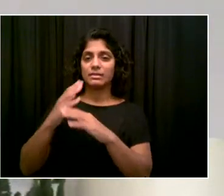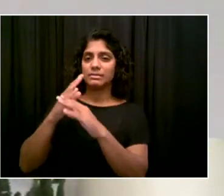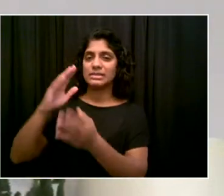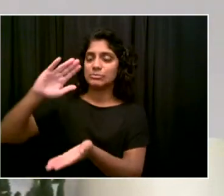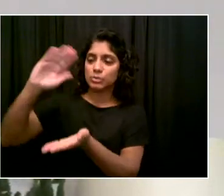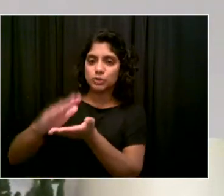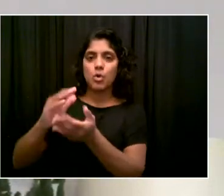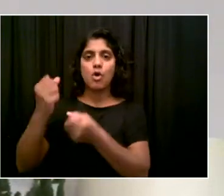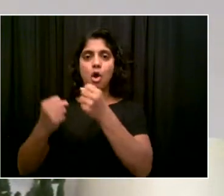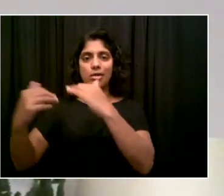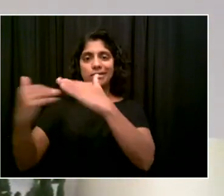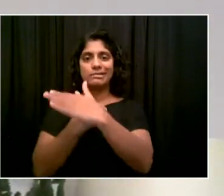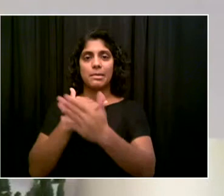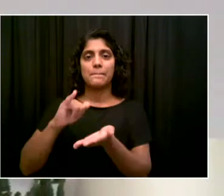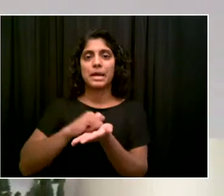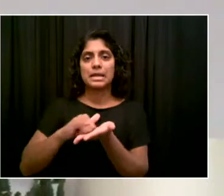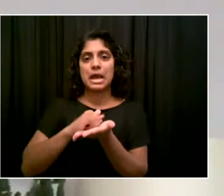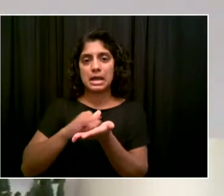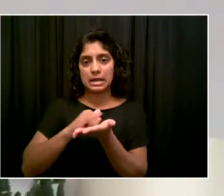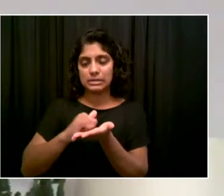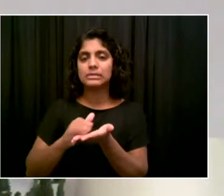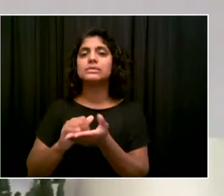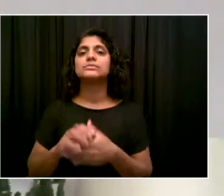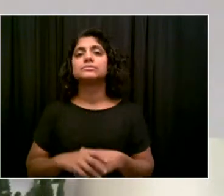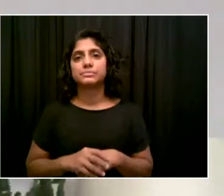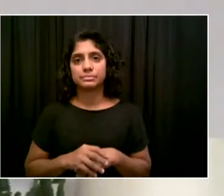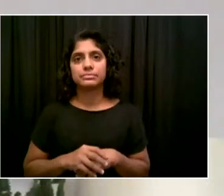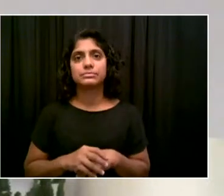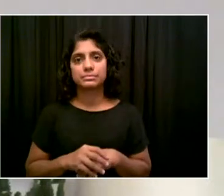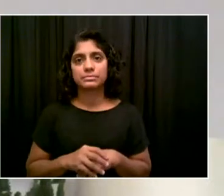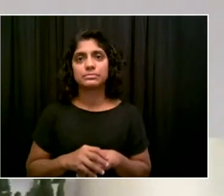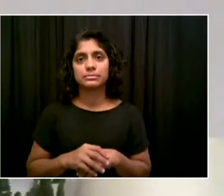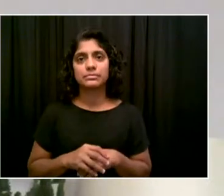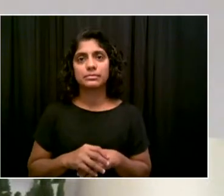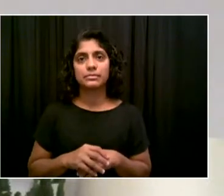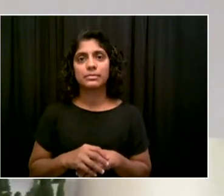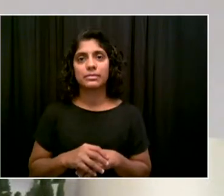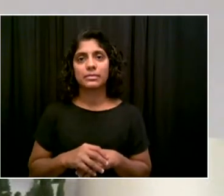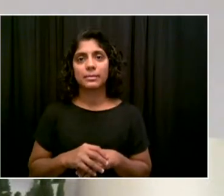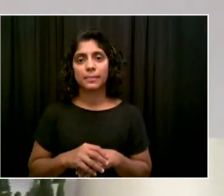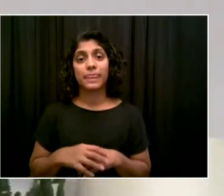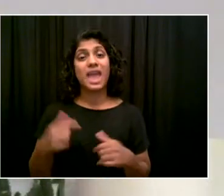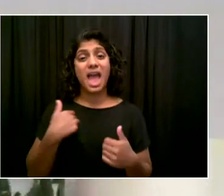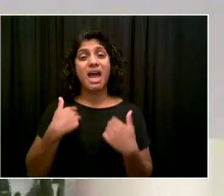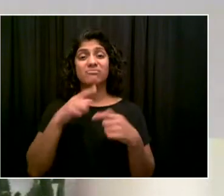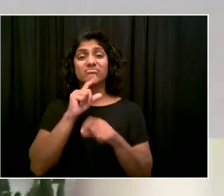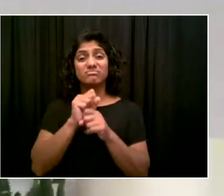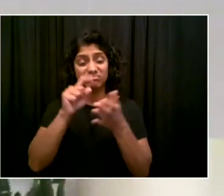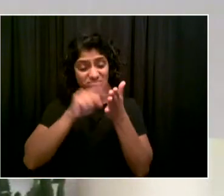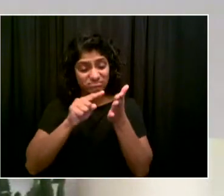ENORMS OUSUVS IN NEW YORK CITY. IN ASTORIA, WE HAVE THE HIGHEST